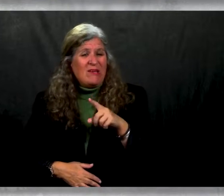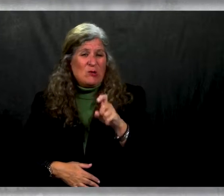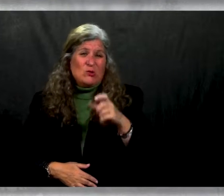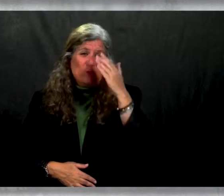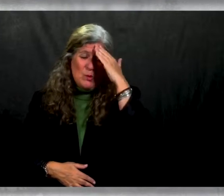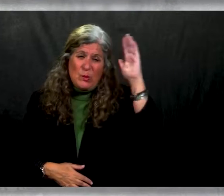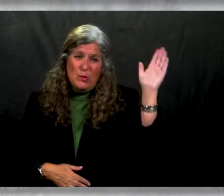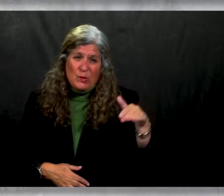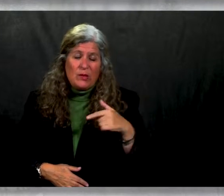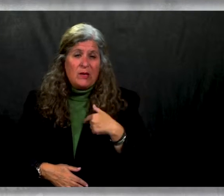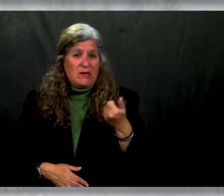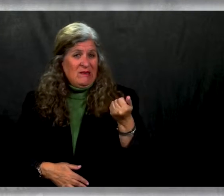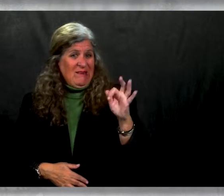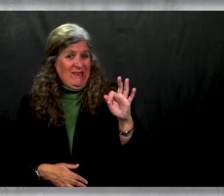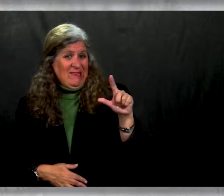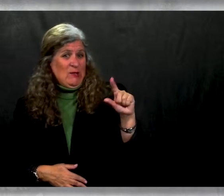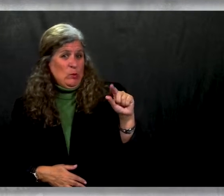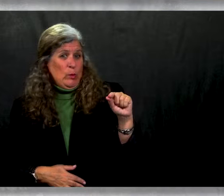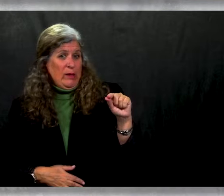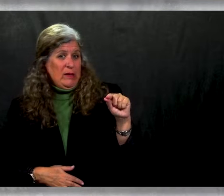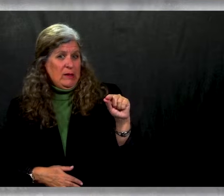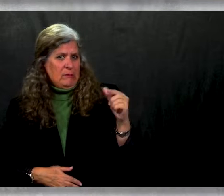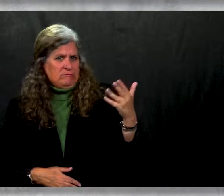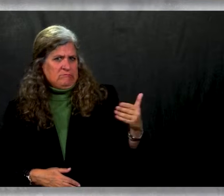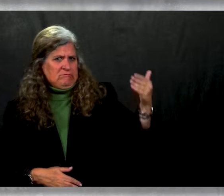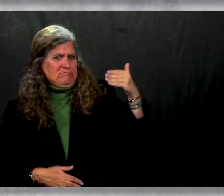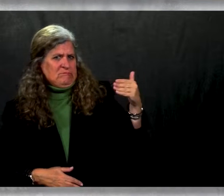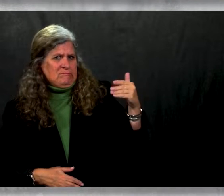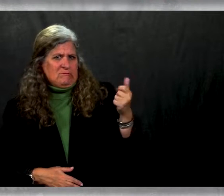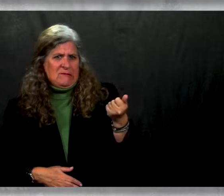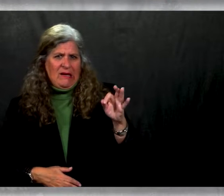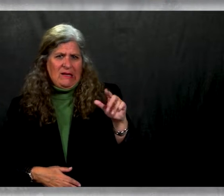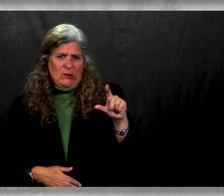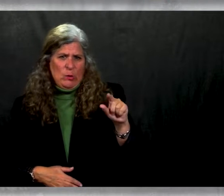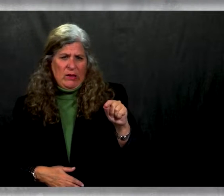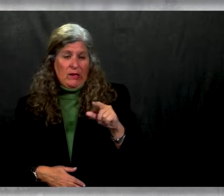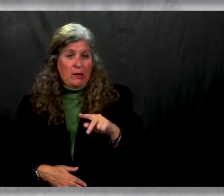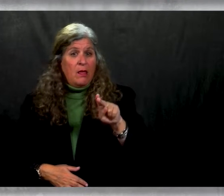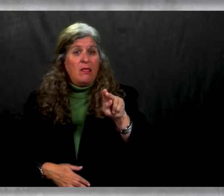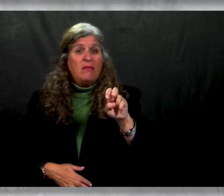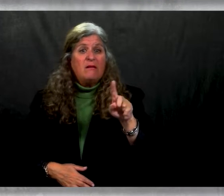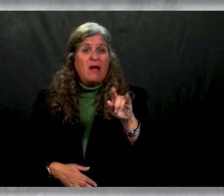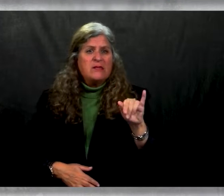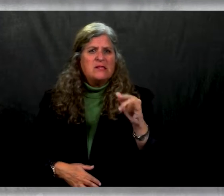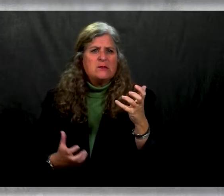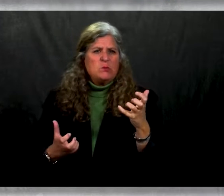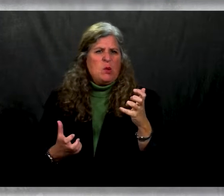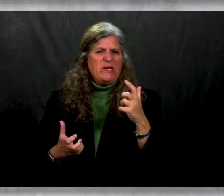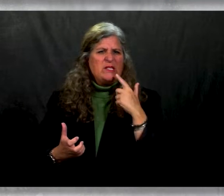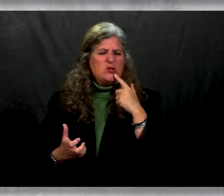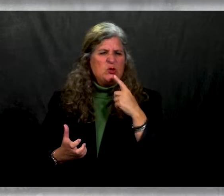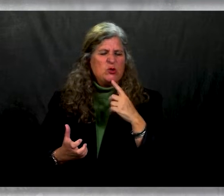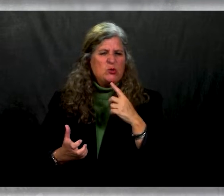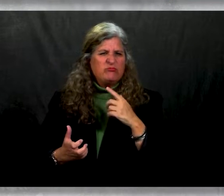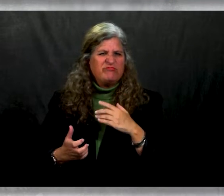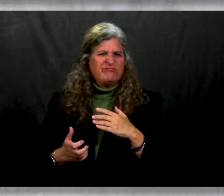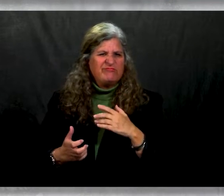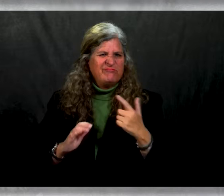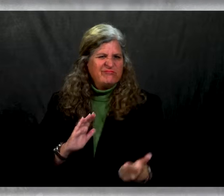as early as 1920 in the party platform, the Nazis hope to ban any kind of physical contact, especially marriage